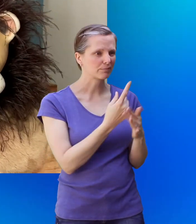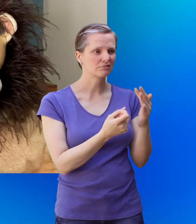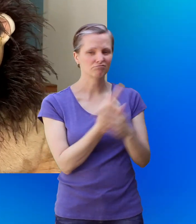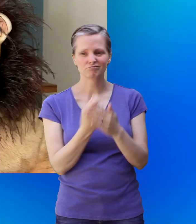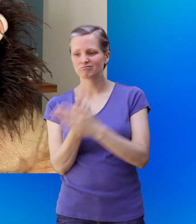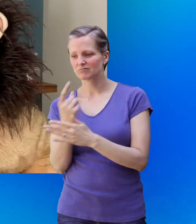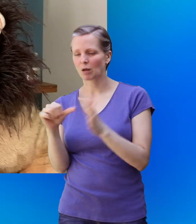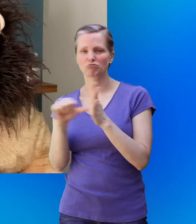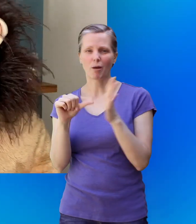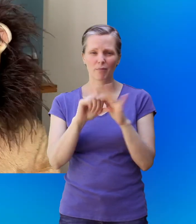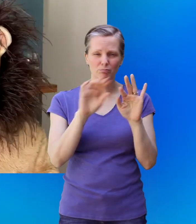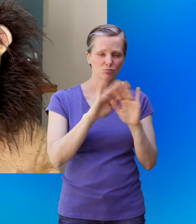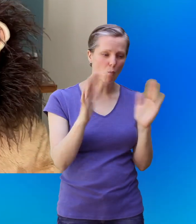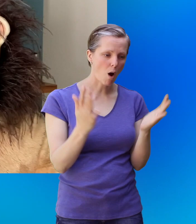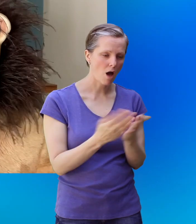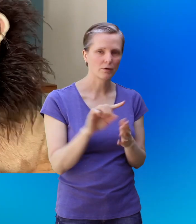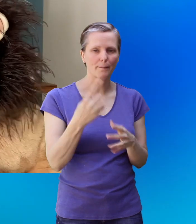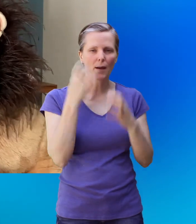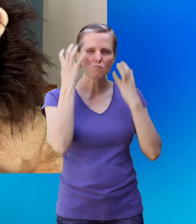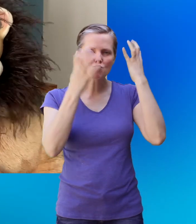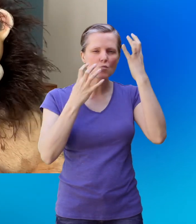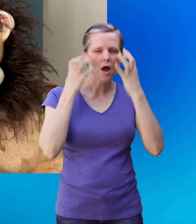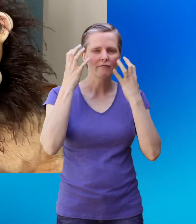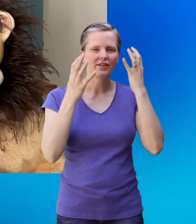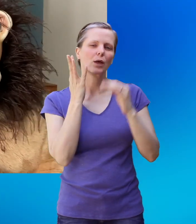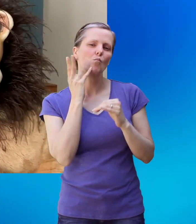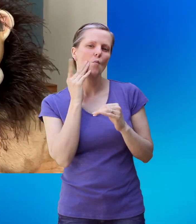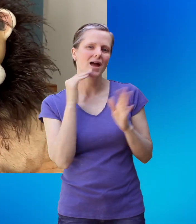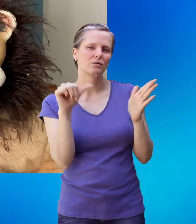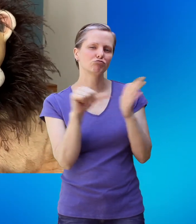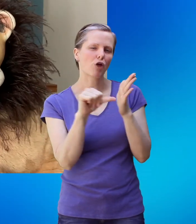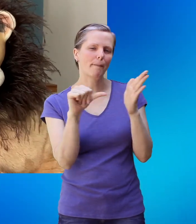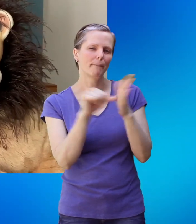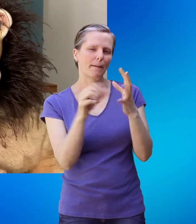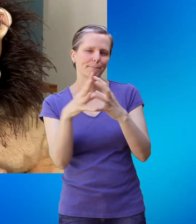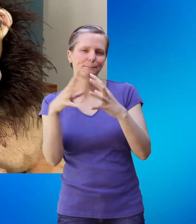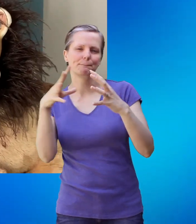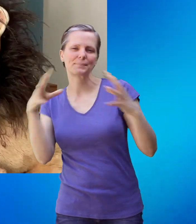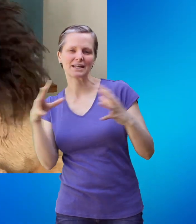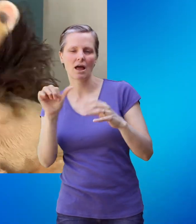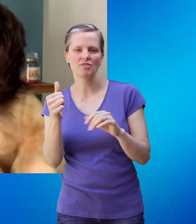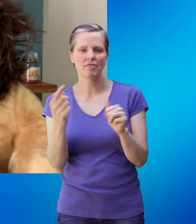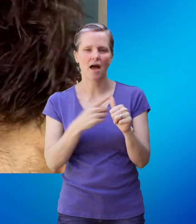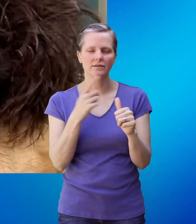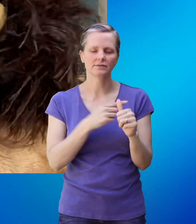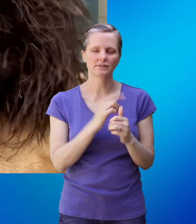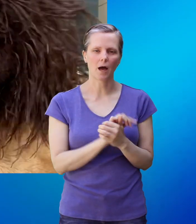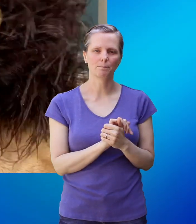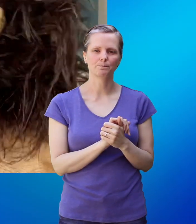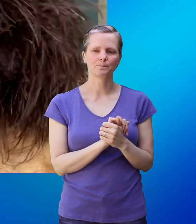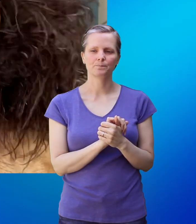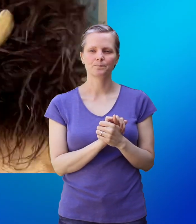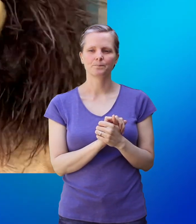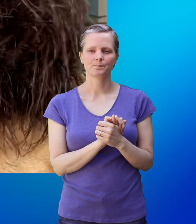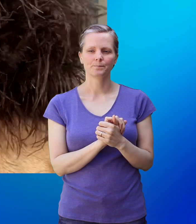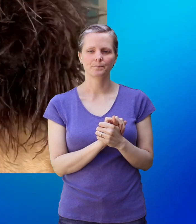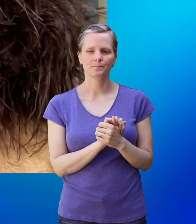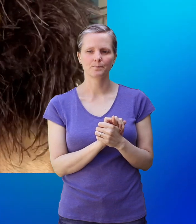world. But worry is when we make the problem bigger than the answer. Like the